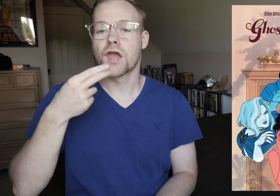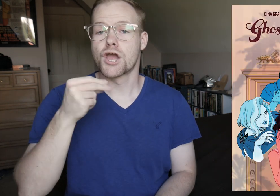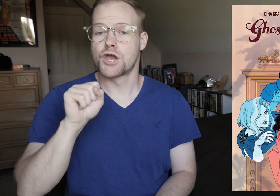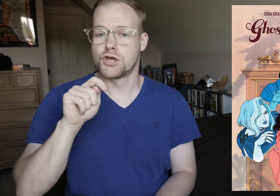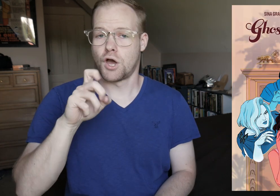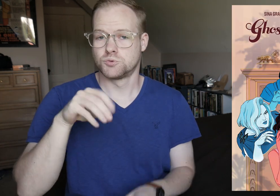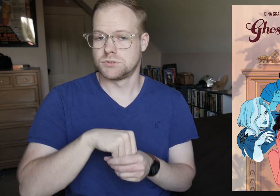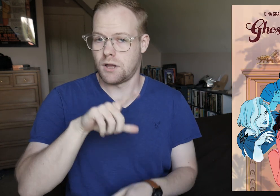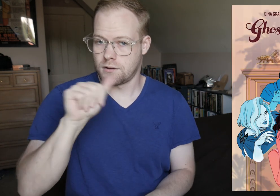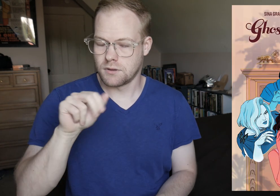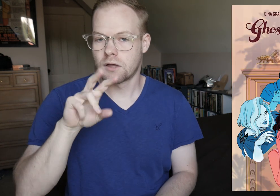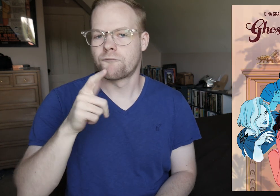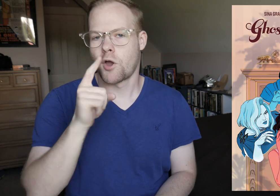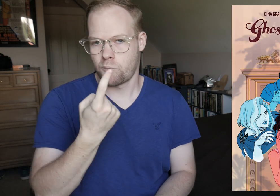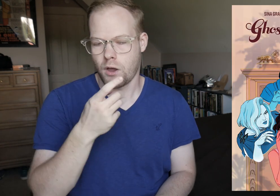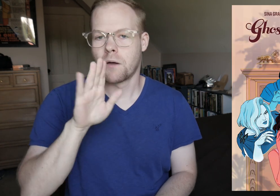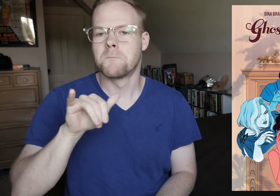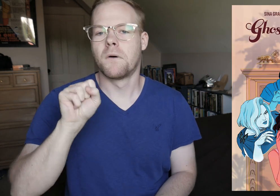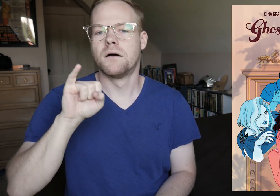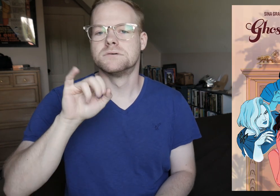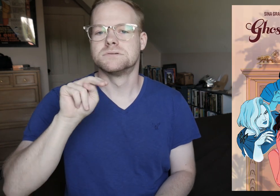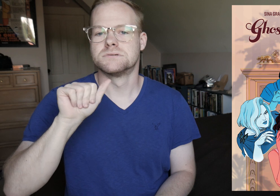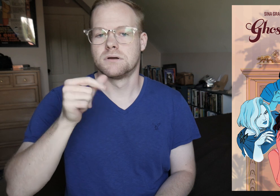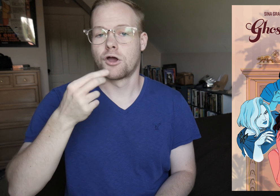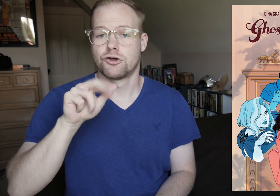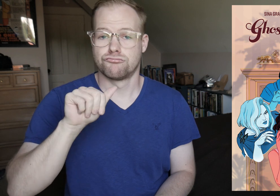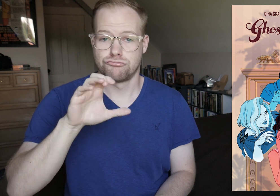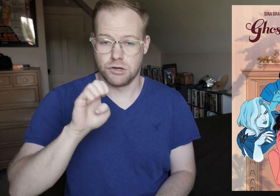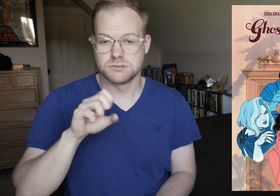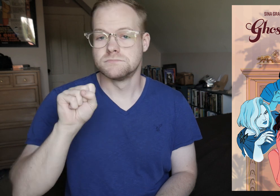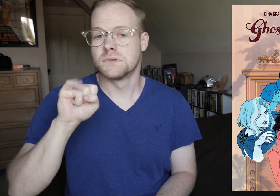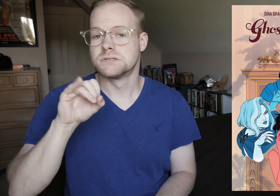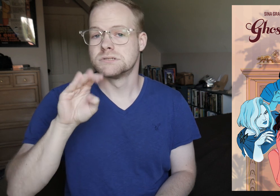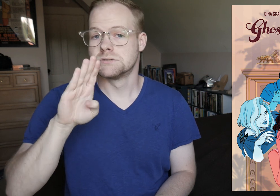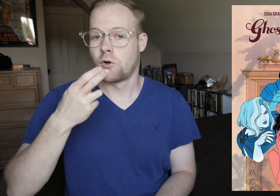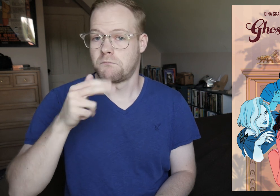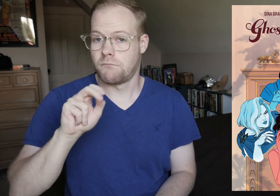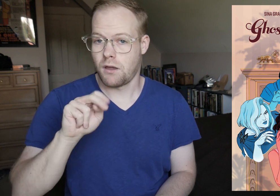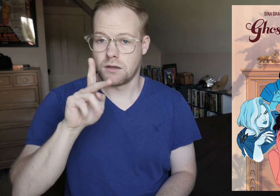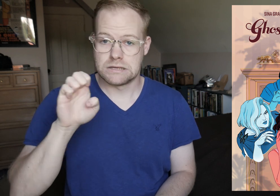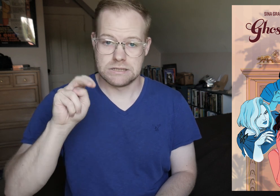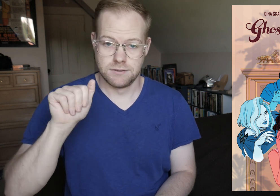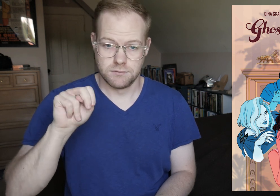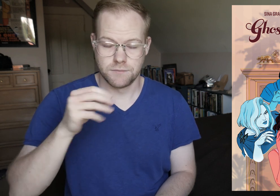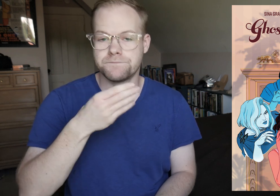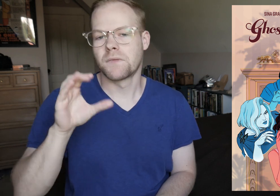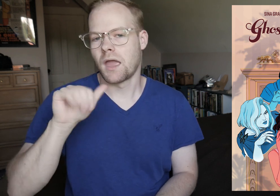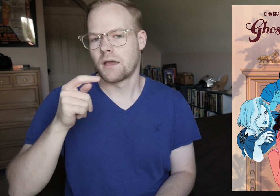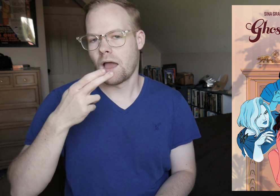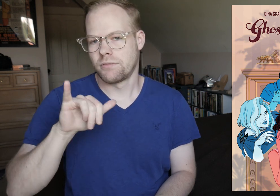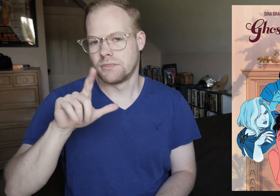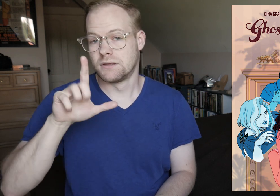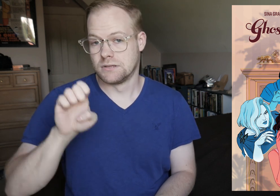Ghosted in L.A. Vol 1 by Sina Grace, Siobhan Keenan, and Cathy Le.